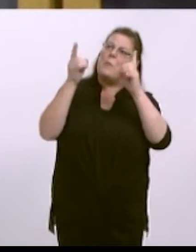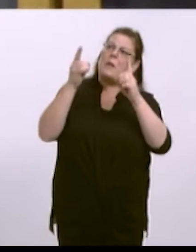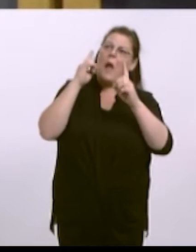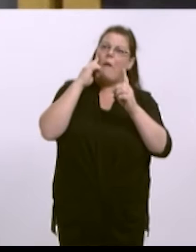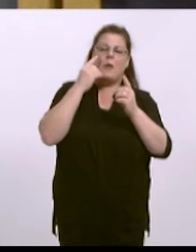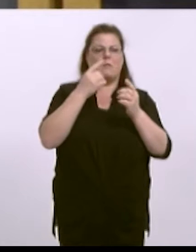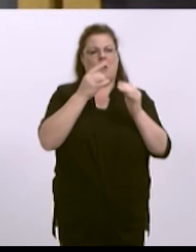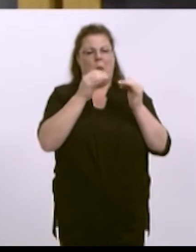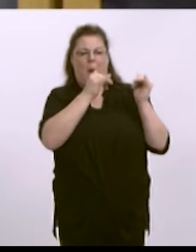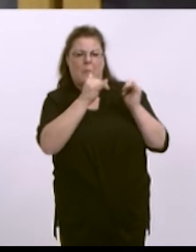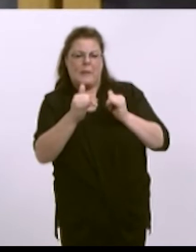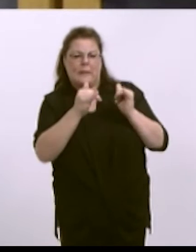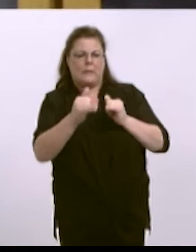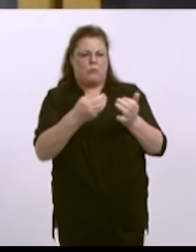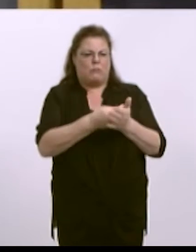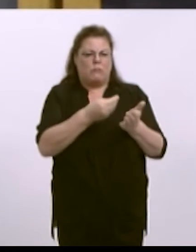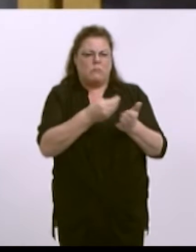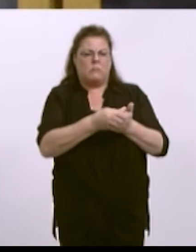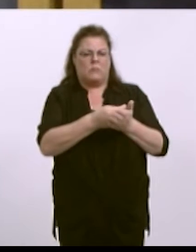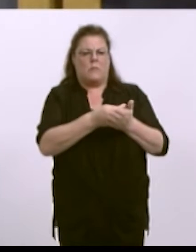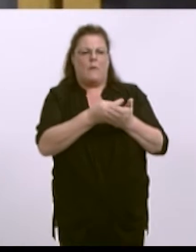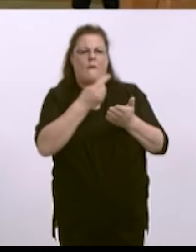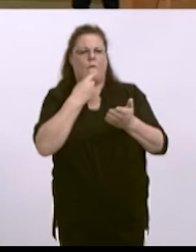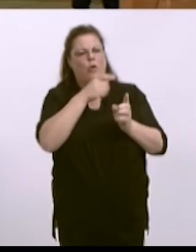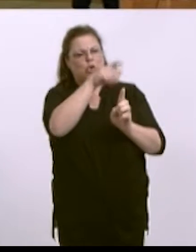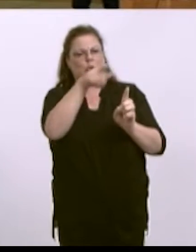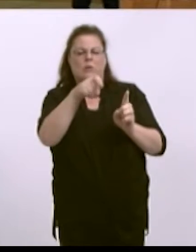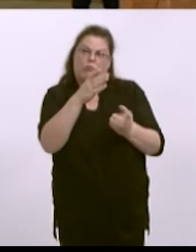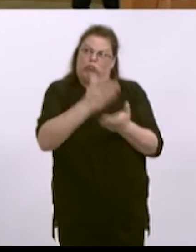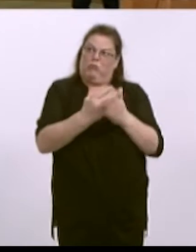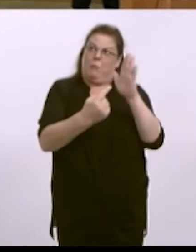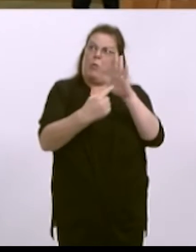to this group really is that priority? Carwyn Jones: Iím not sure that GPs and the